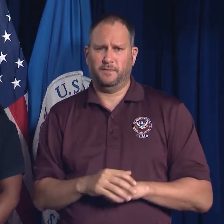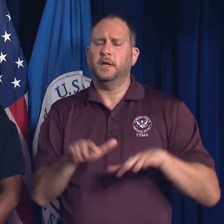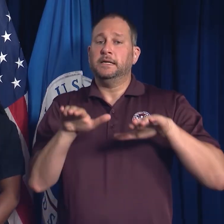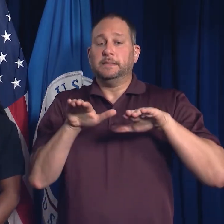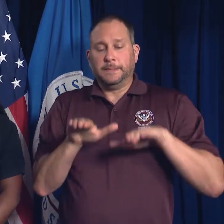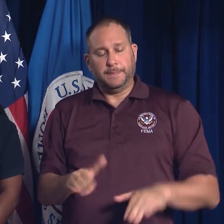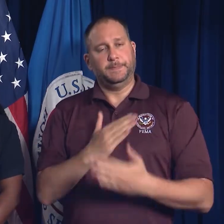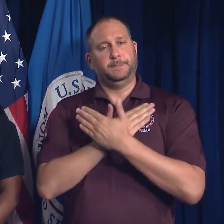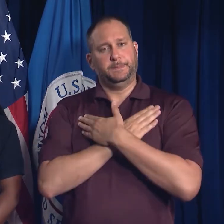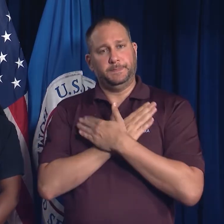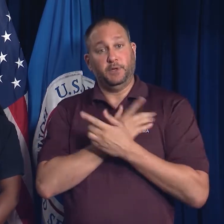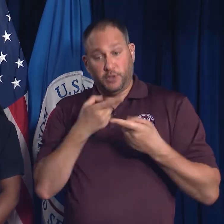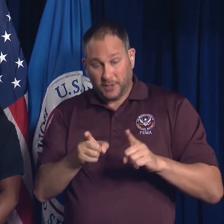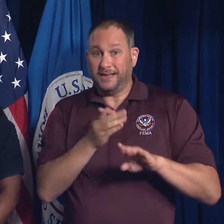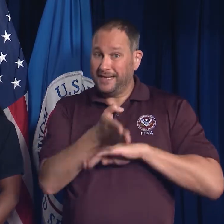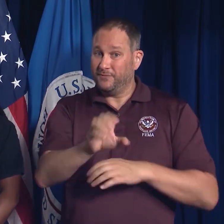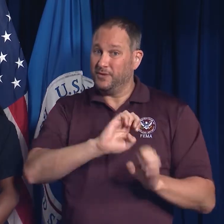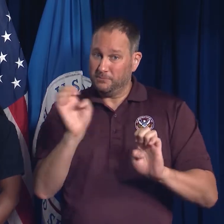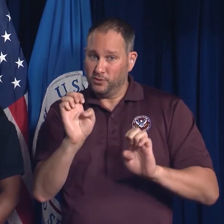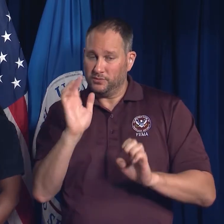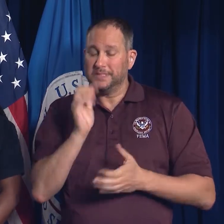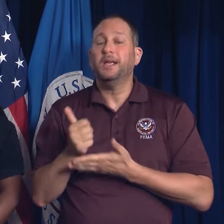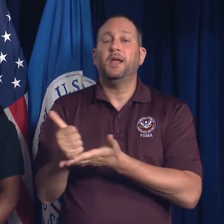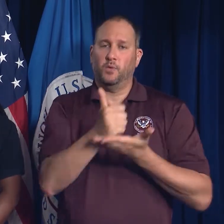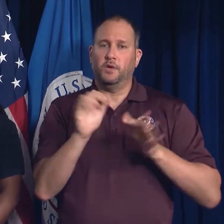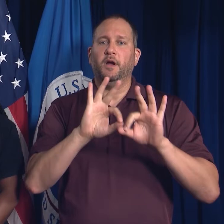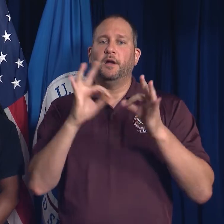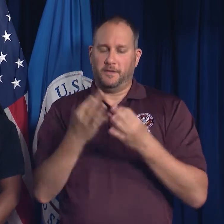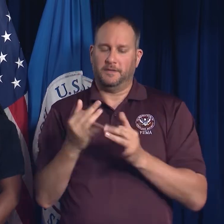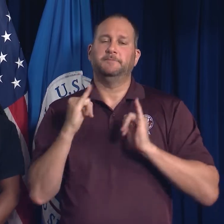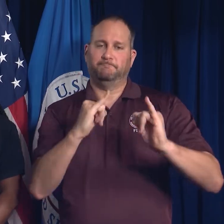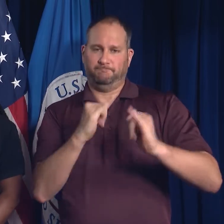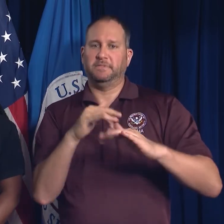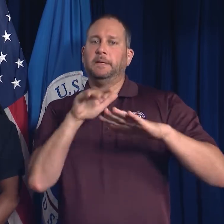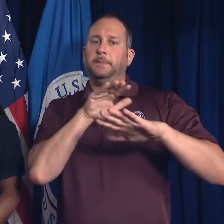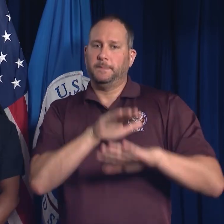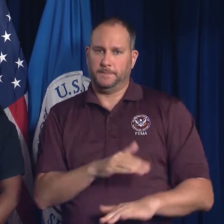Staying calm during and after an emergency will help your family stay calm.